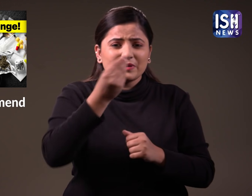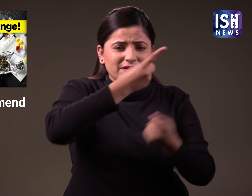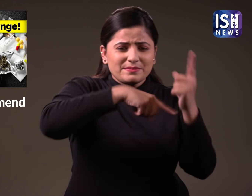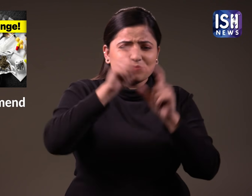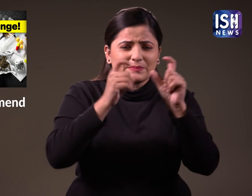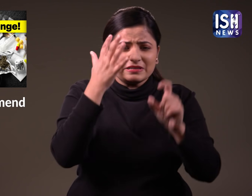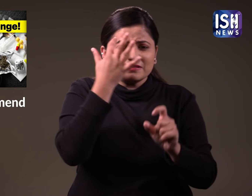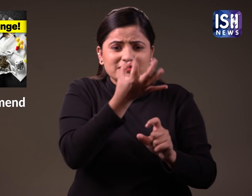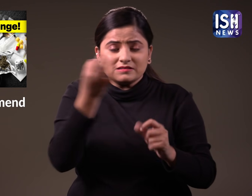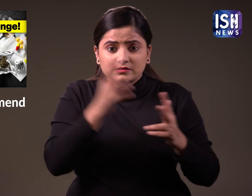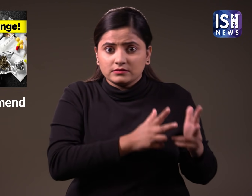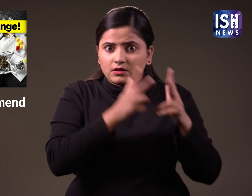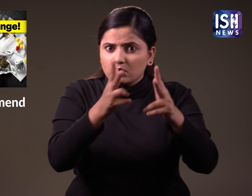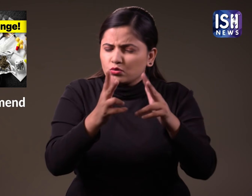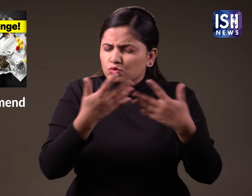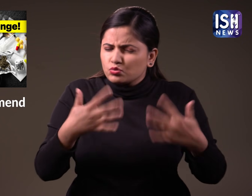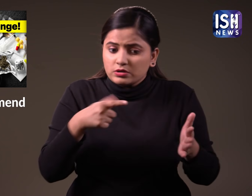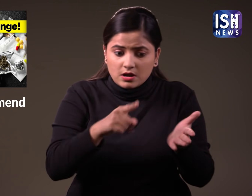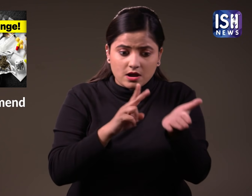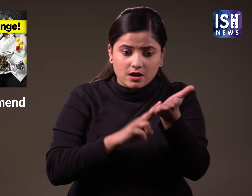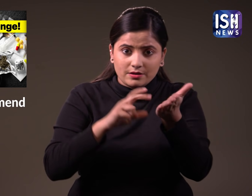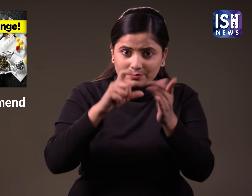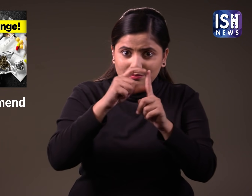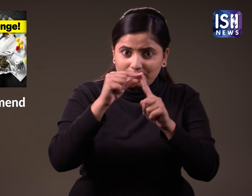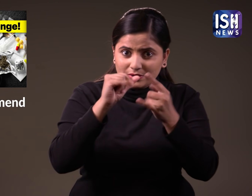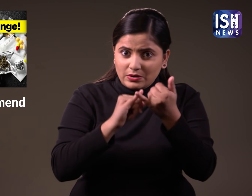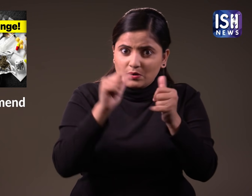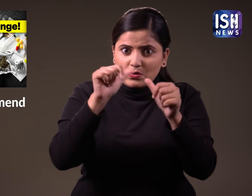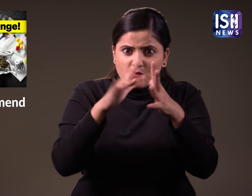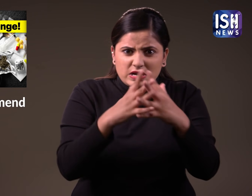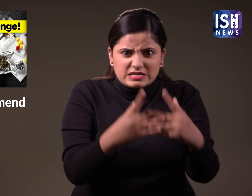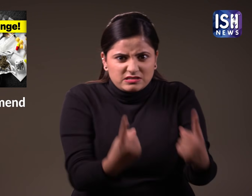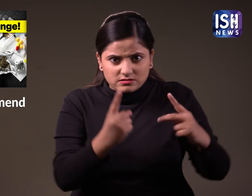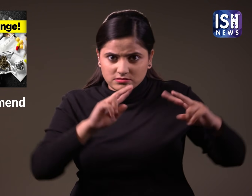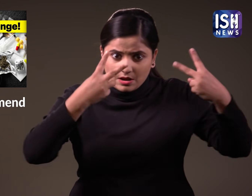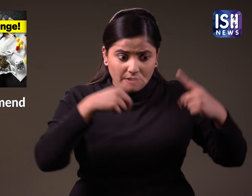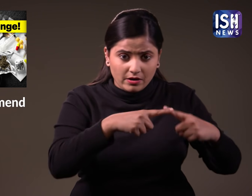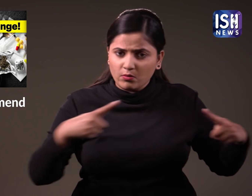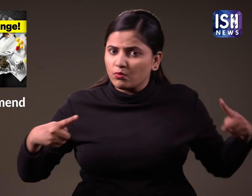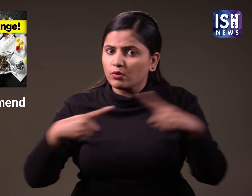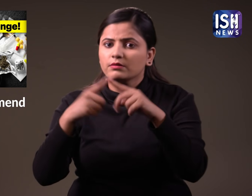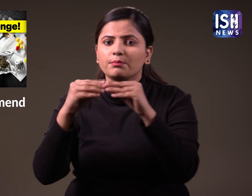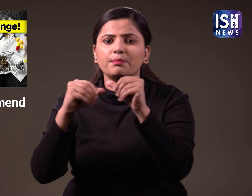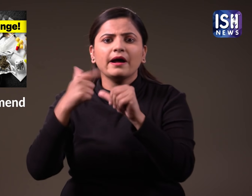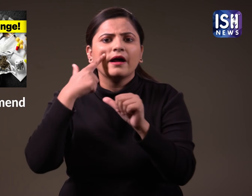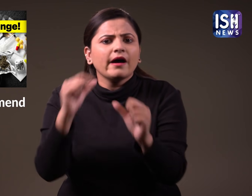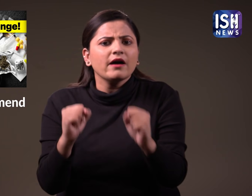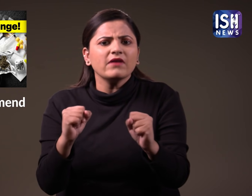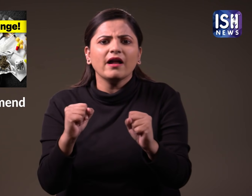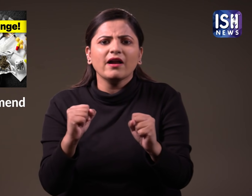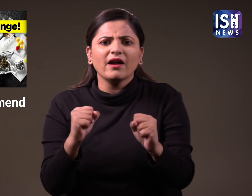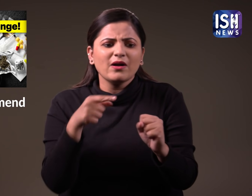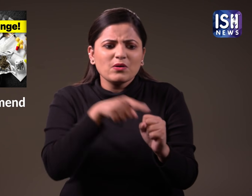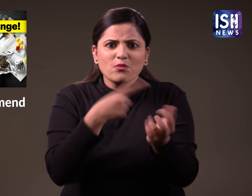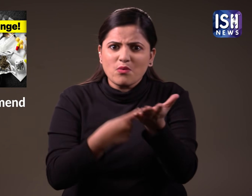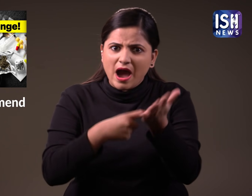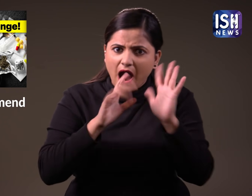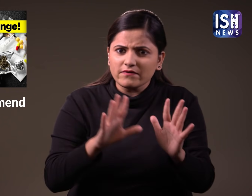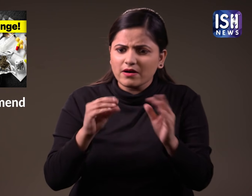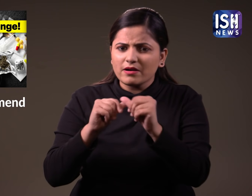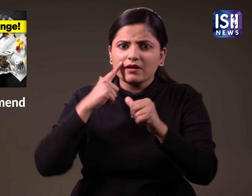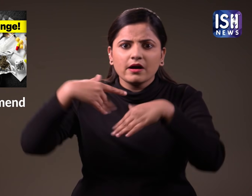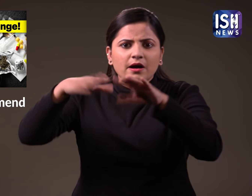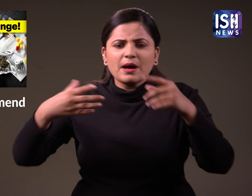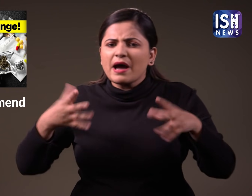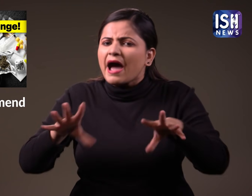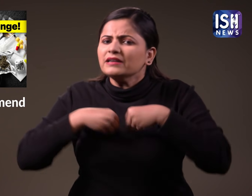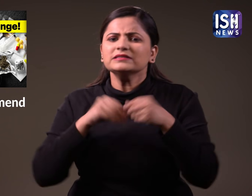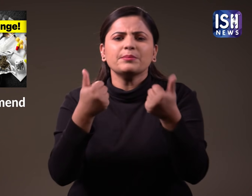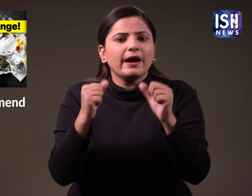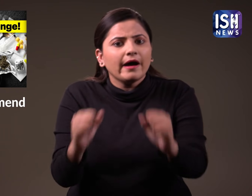Many experts said that it is difficult to get bail under the NDPS Act.